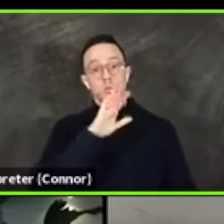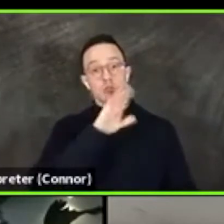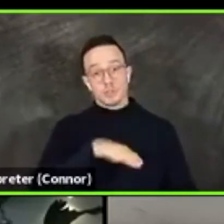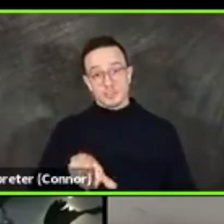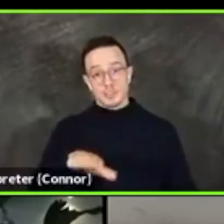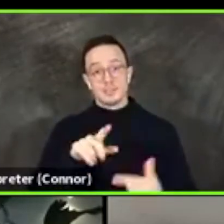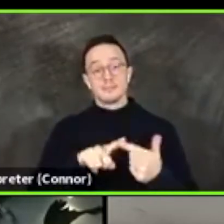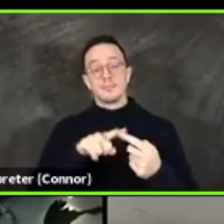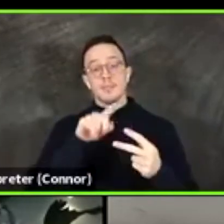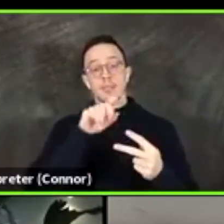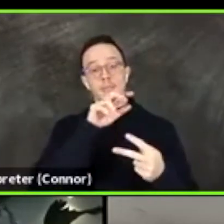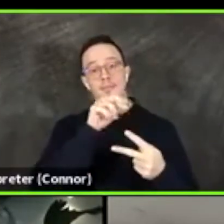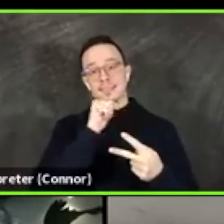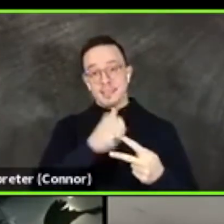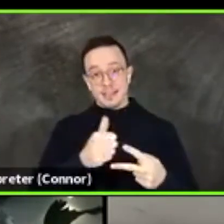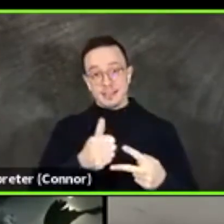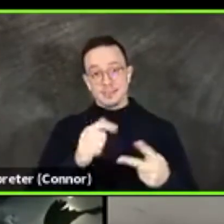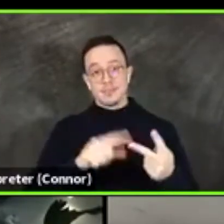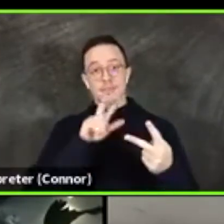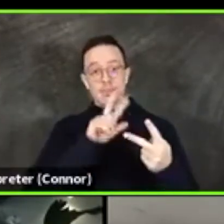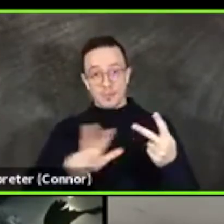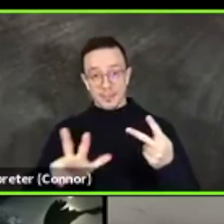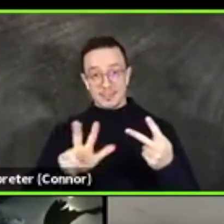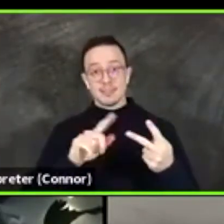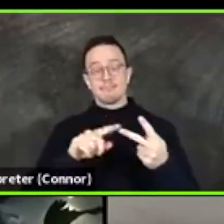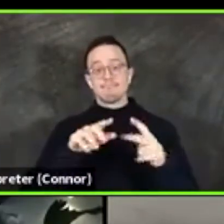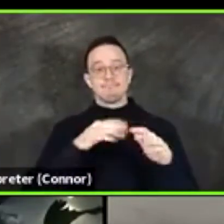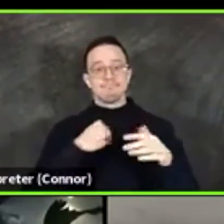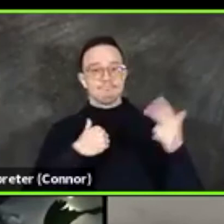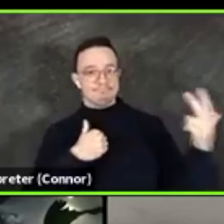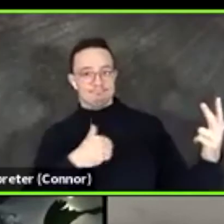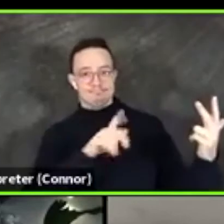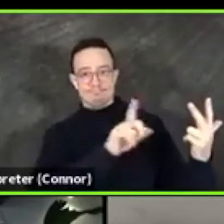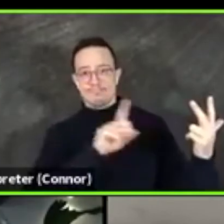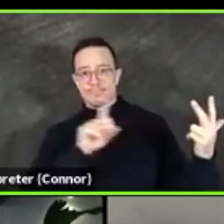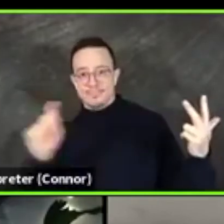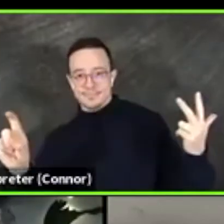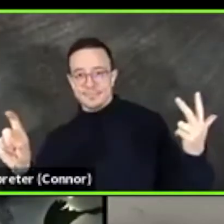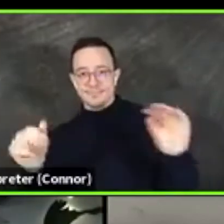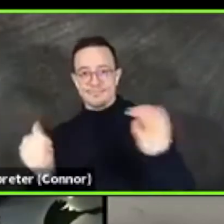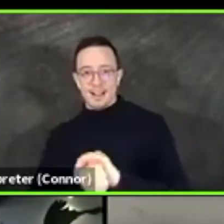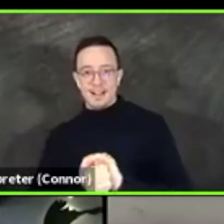10-YEAR-OLD, LEAVING THEM TO ROAM THE APARTMENT. . (JACKSON): I FOUND A SPACE, IN WHICH